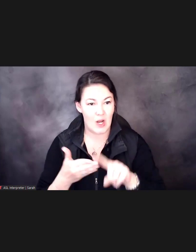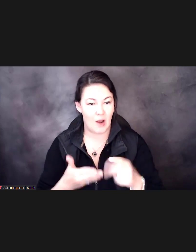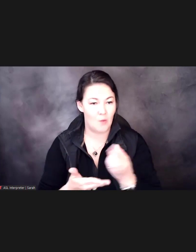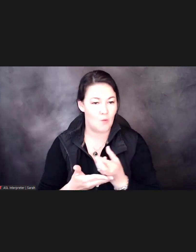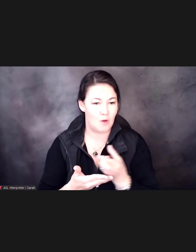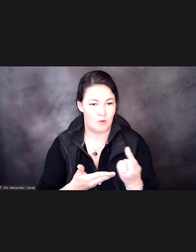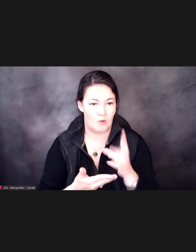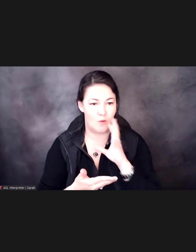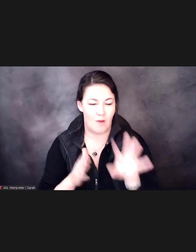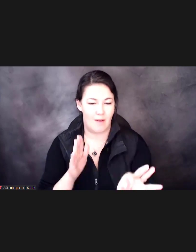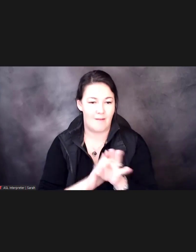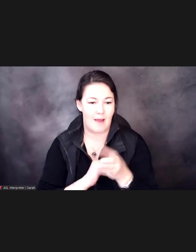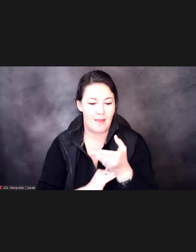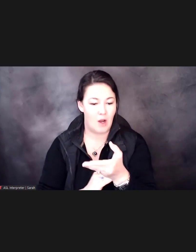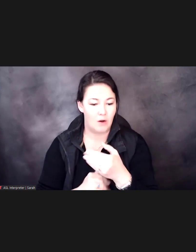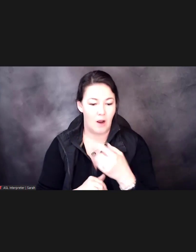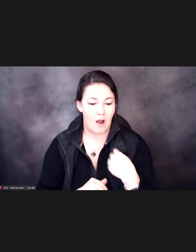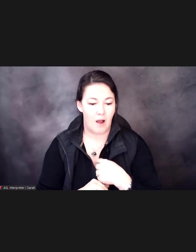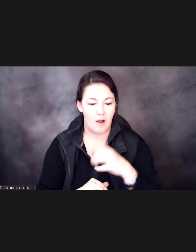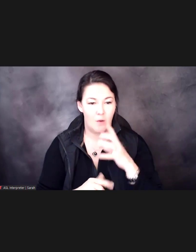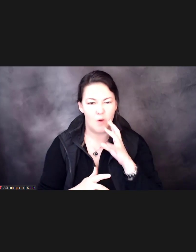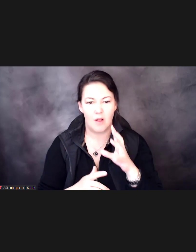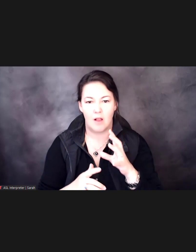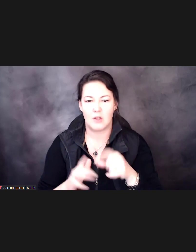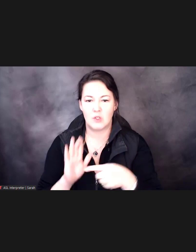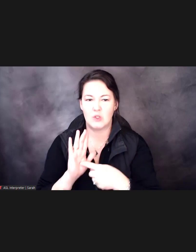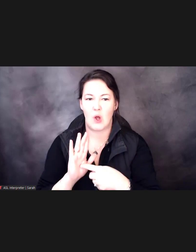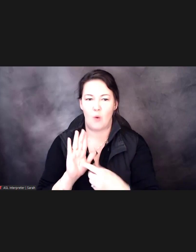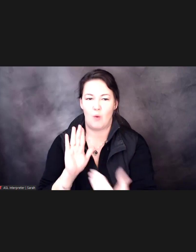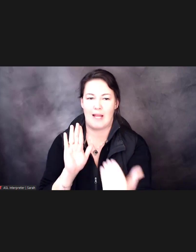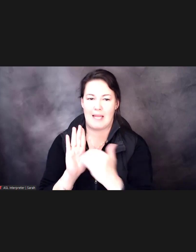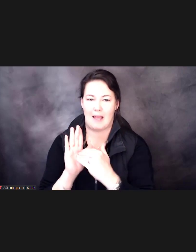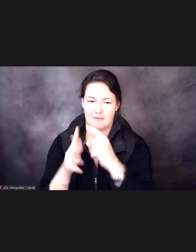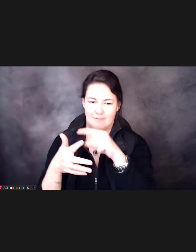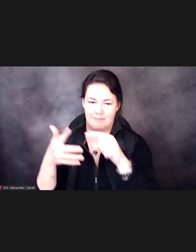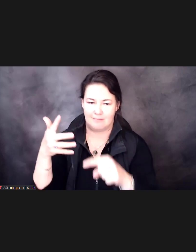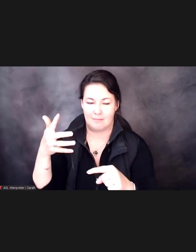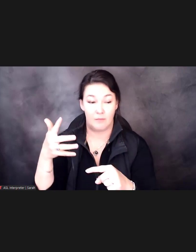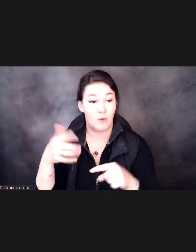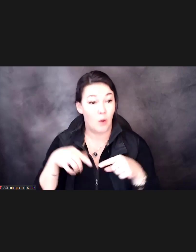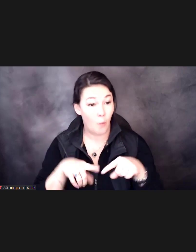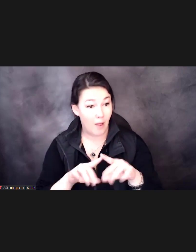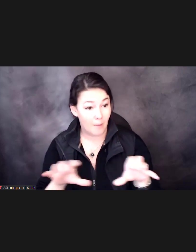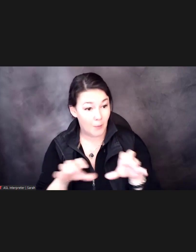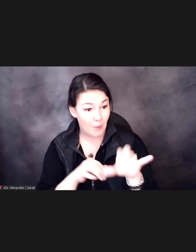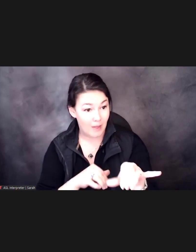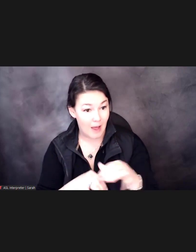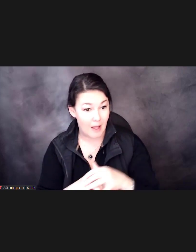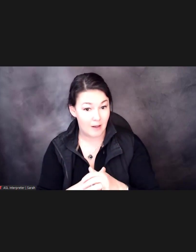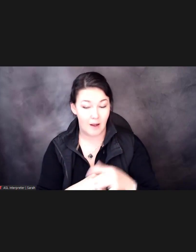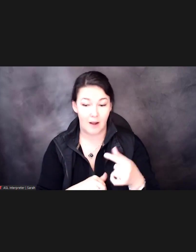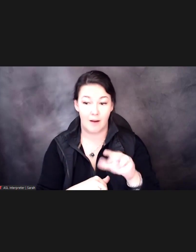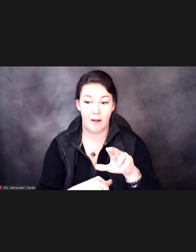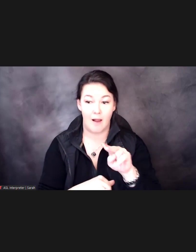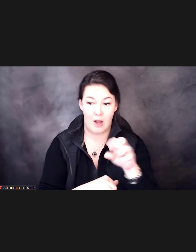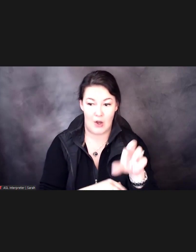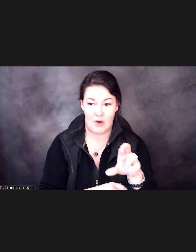So, we invite you to go check out the resources you'll find there. Let me review them again and, while I'm doing this, um, Gunnar is